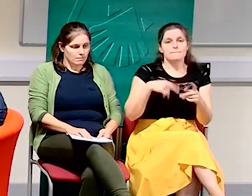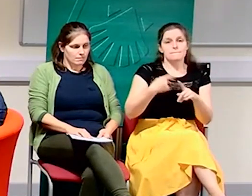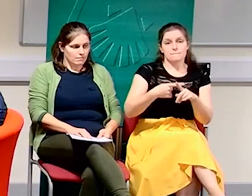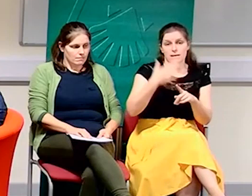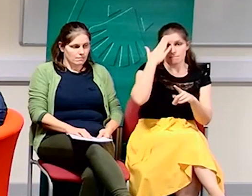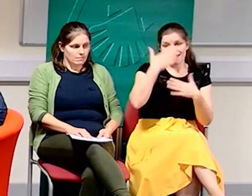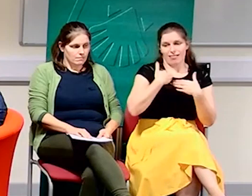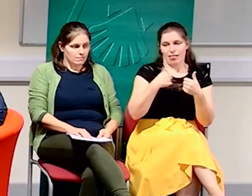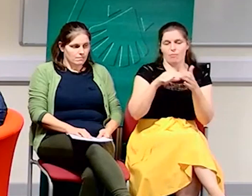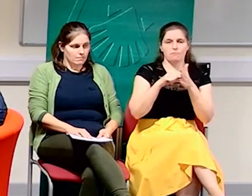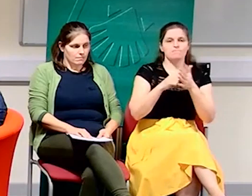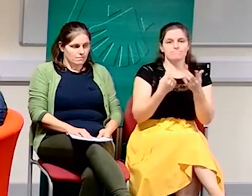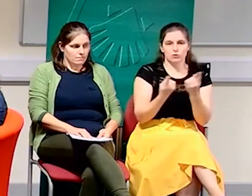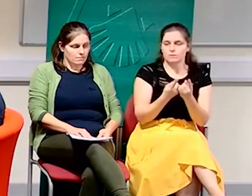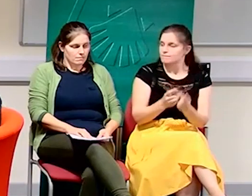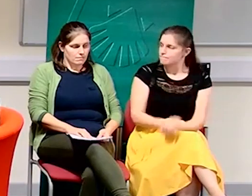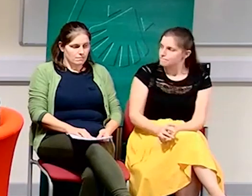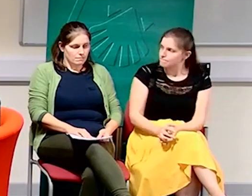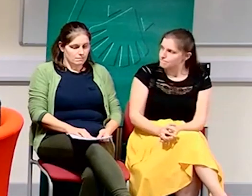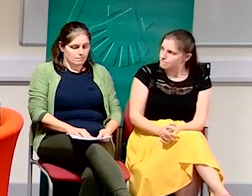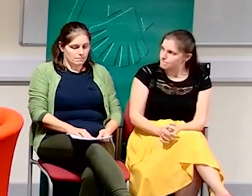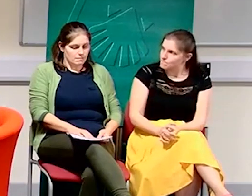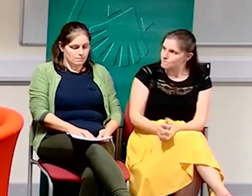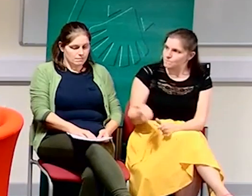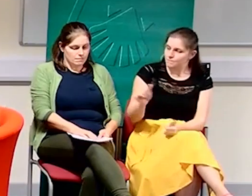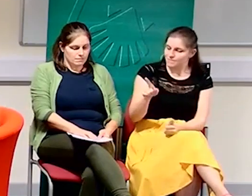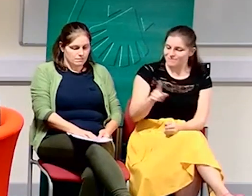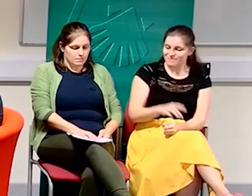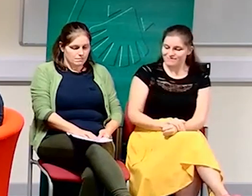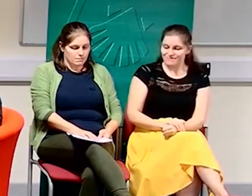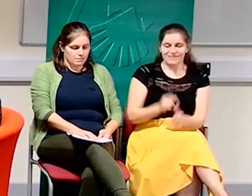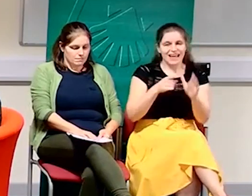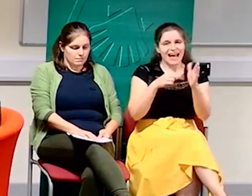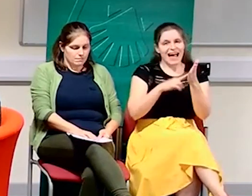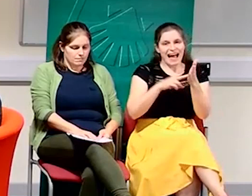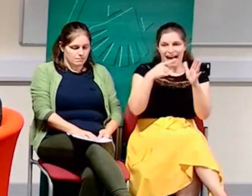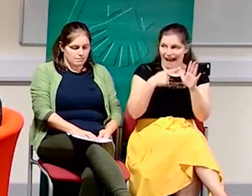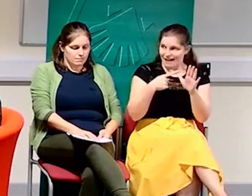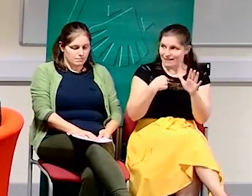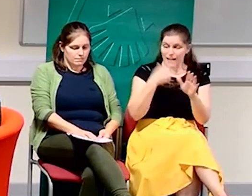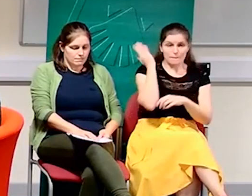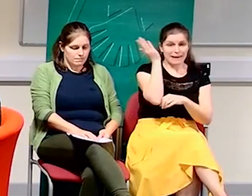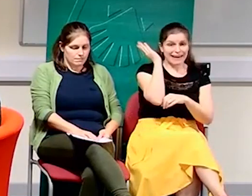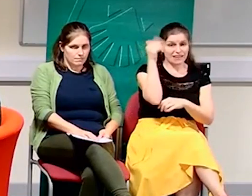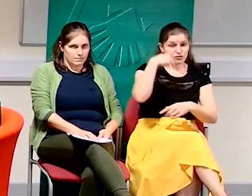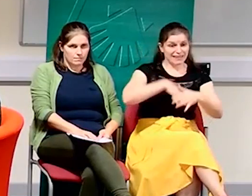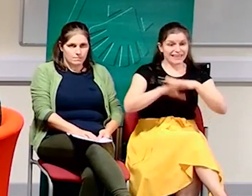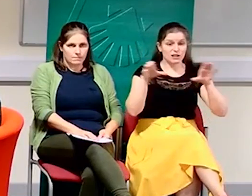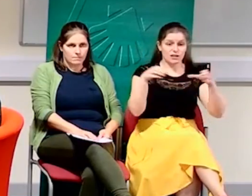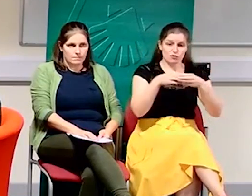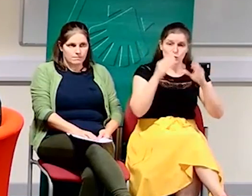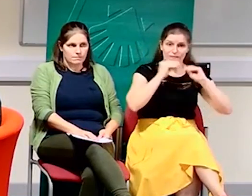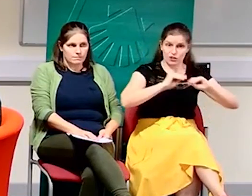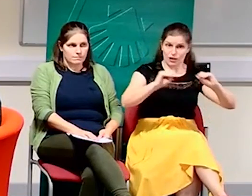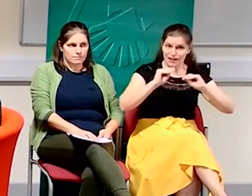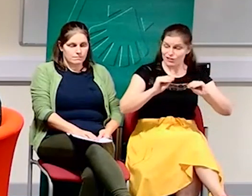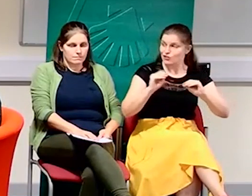well hello I'm Anna I'm I am a lecturer at the Institute of Education or I should start with